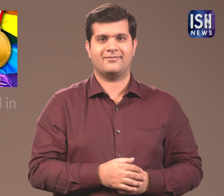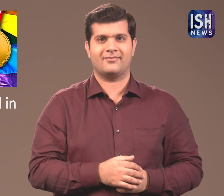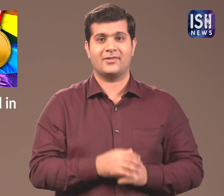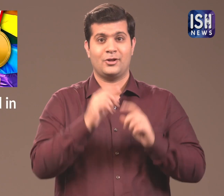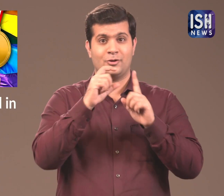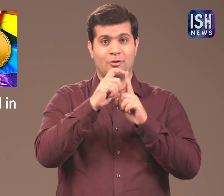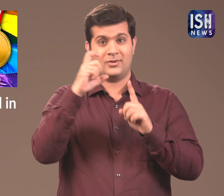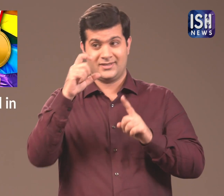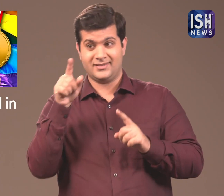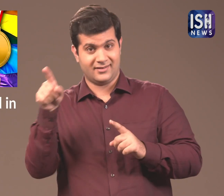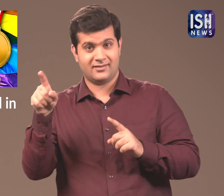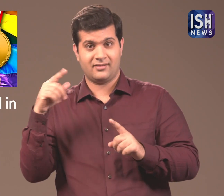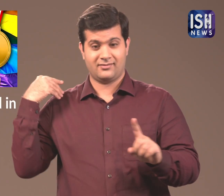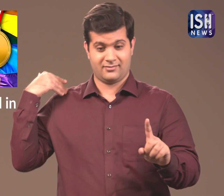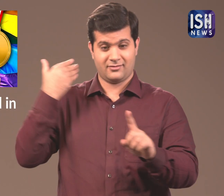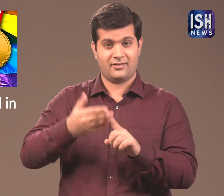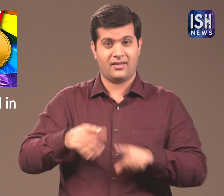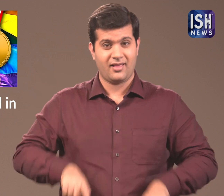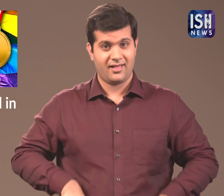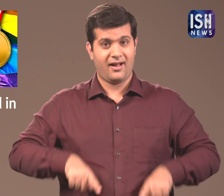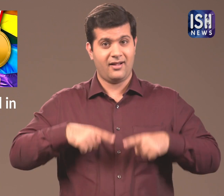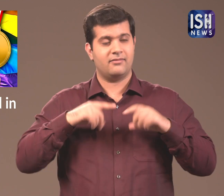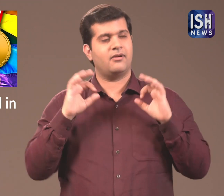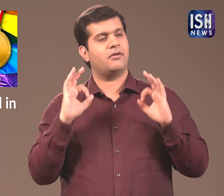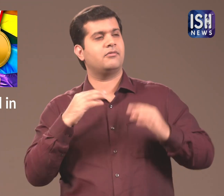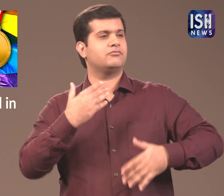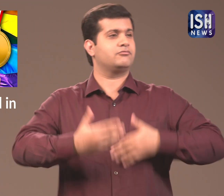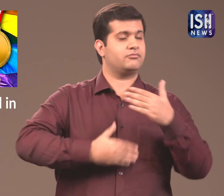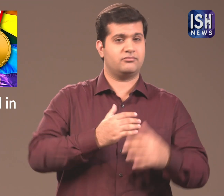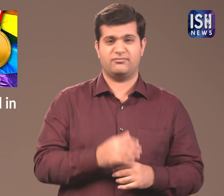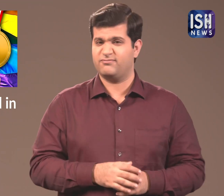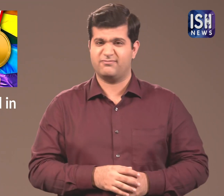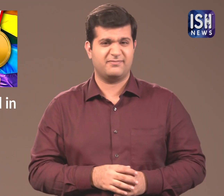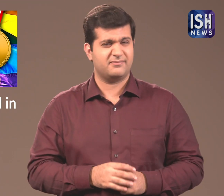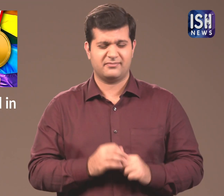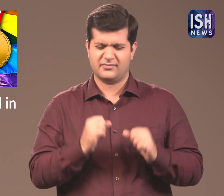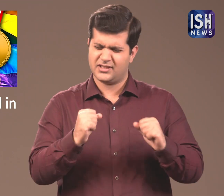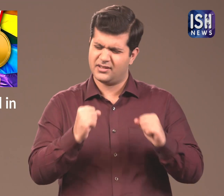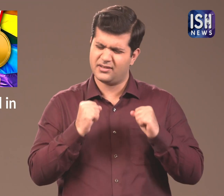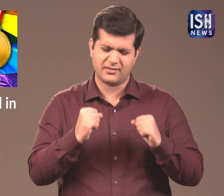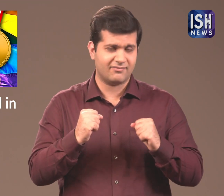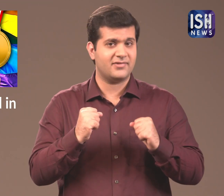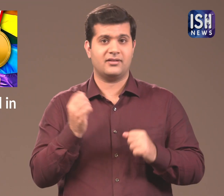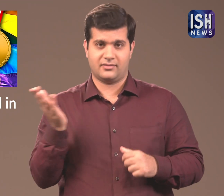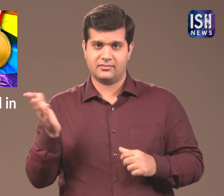Dutee has not had an easy life.